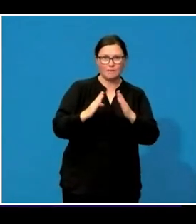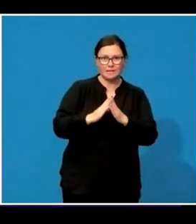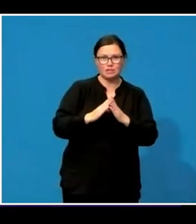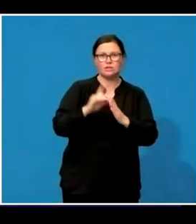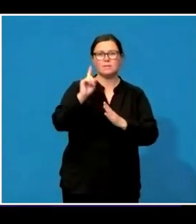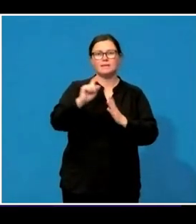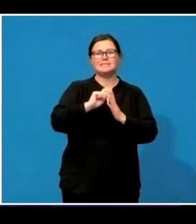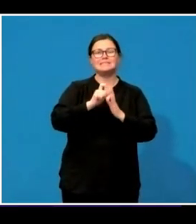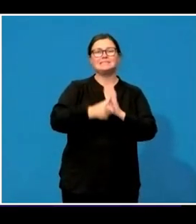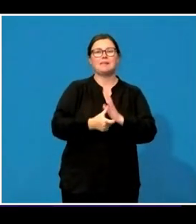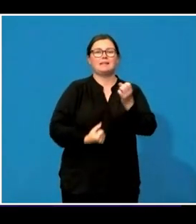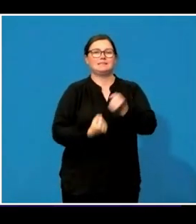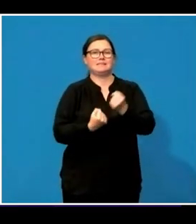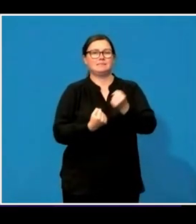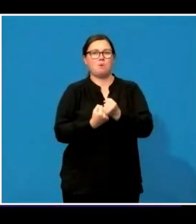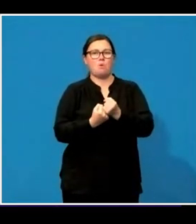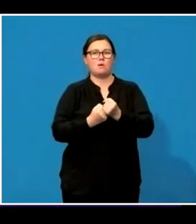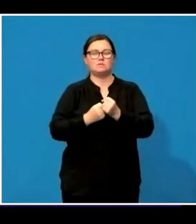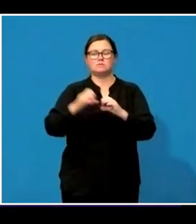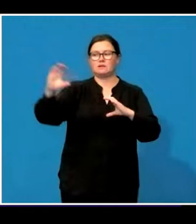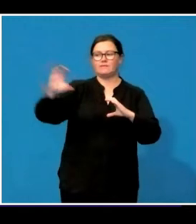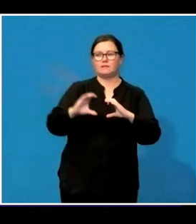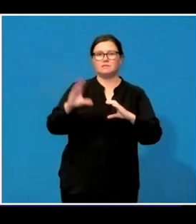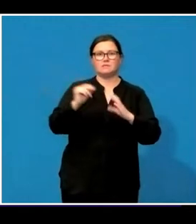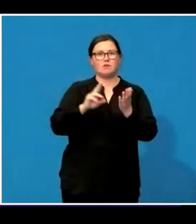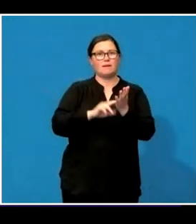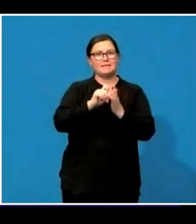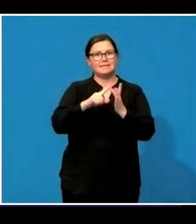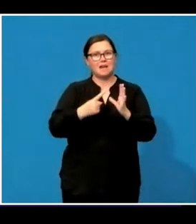agency. But even then, his expenditure wasn't being expended.